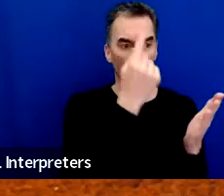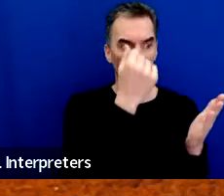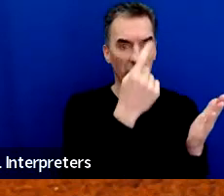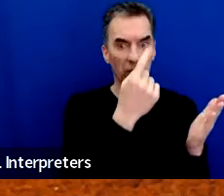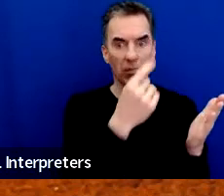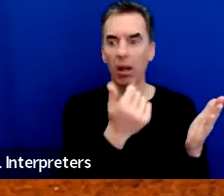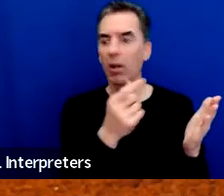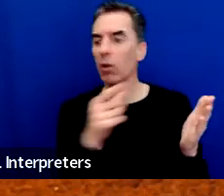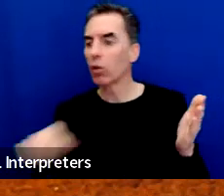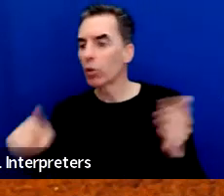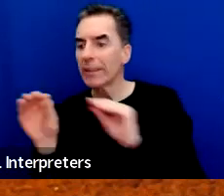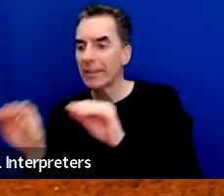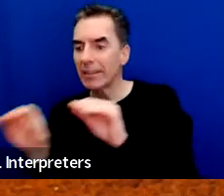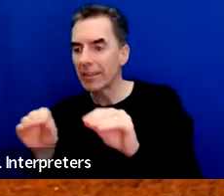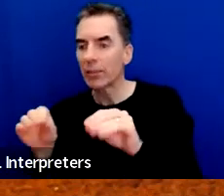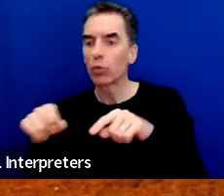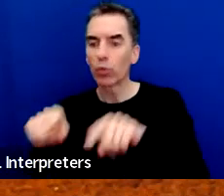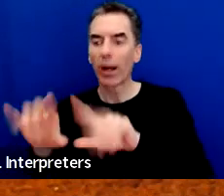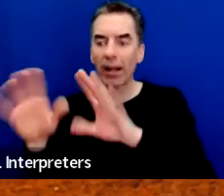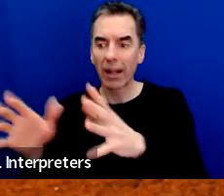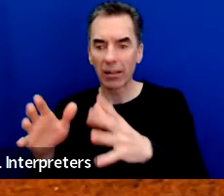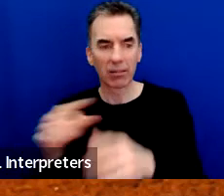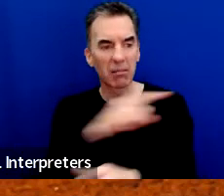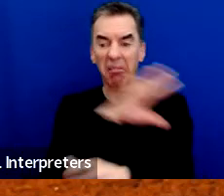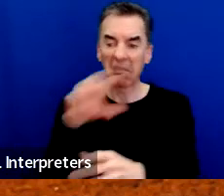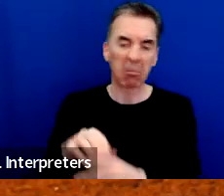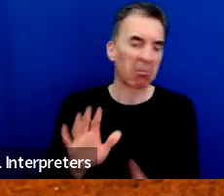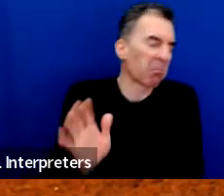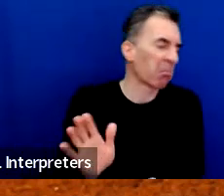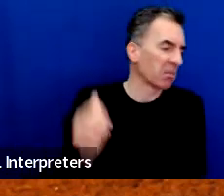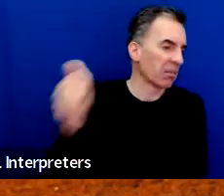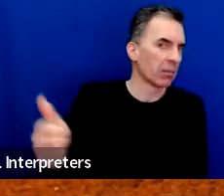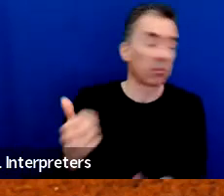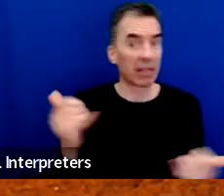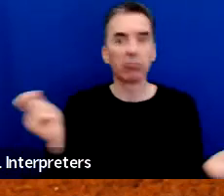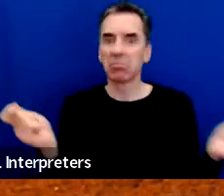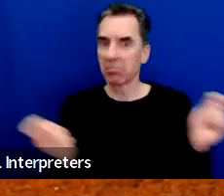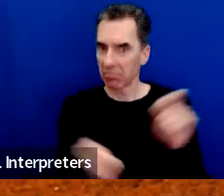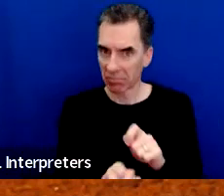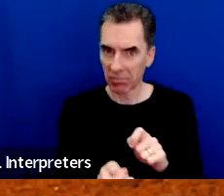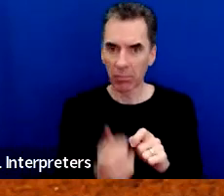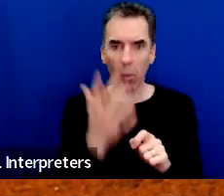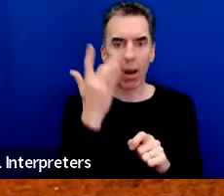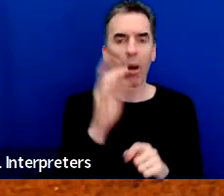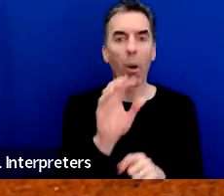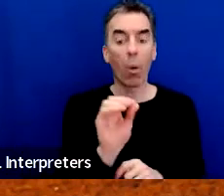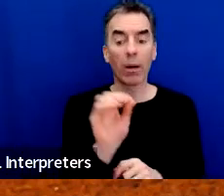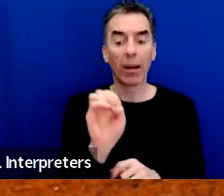And that actually seems to be changing, especially with what seems like an explosion of we are greater awareness